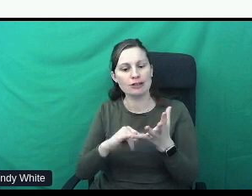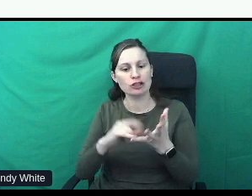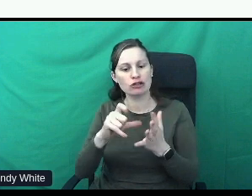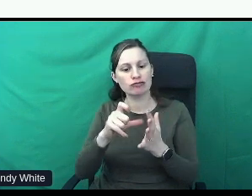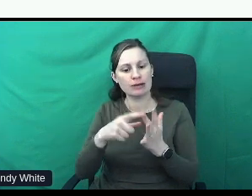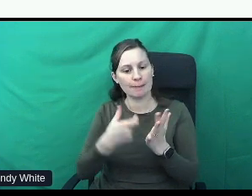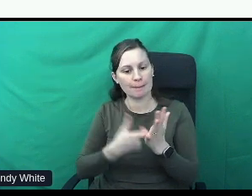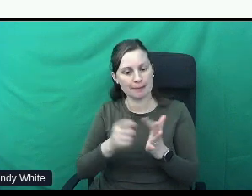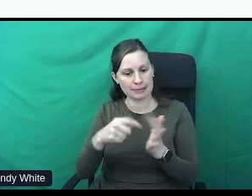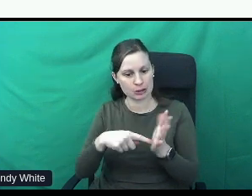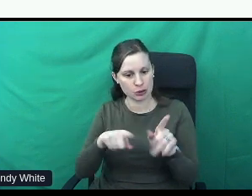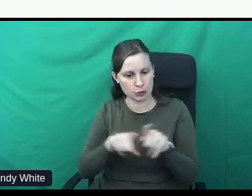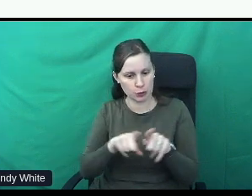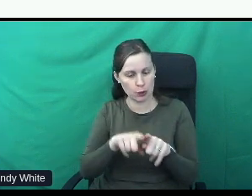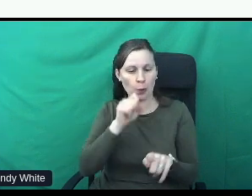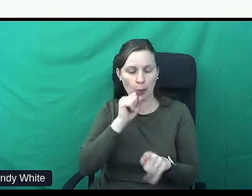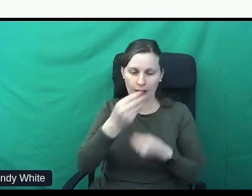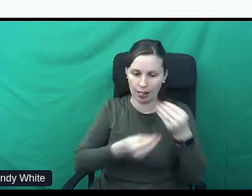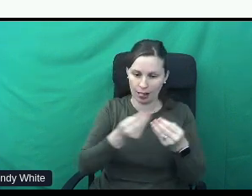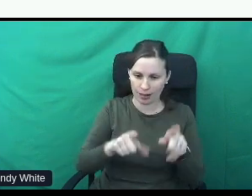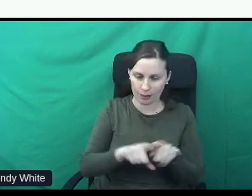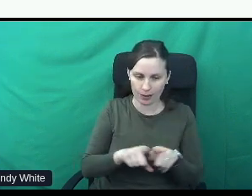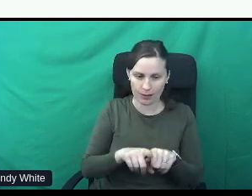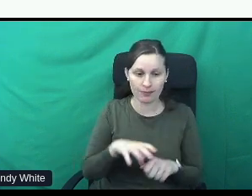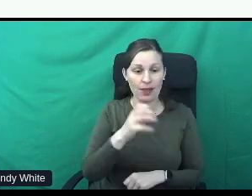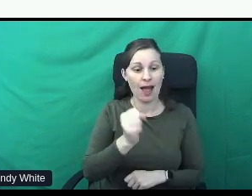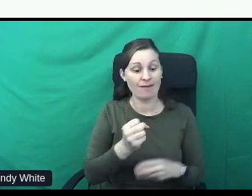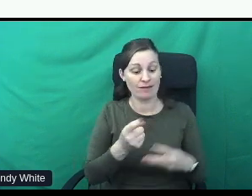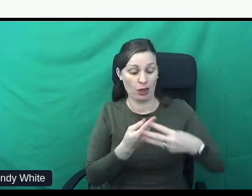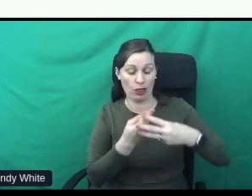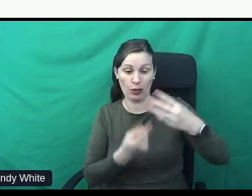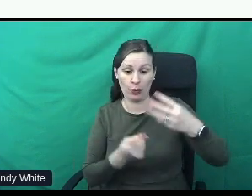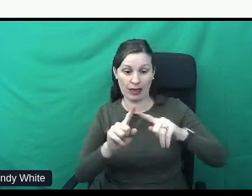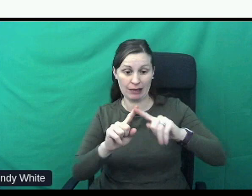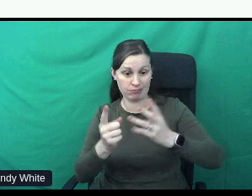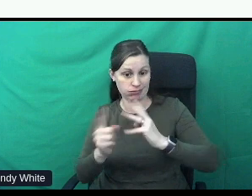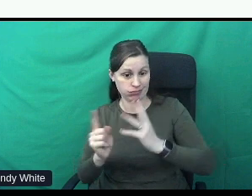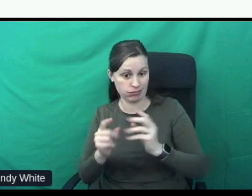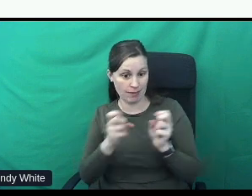There are currently three versions of ARIA that you can look at.